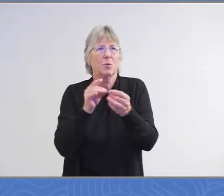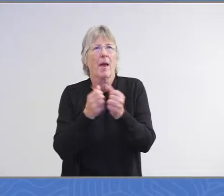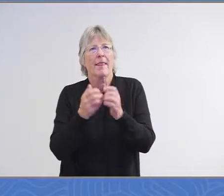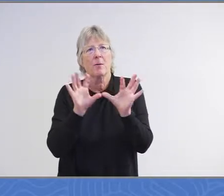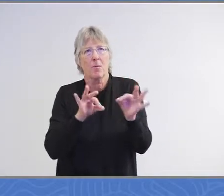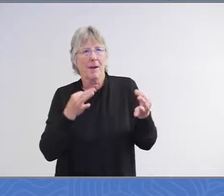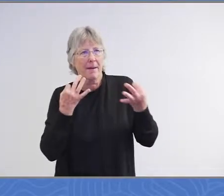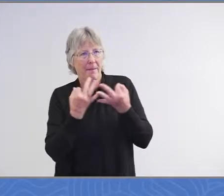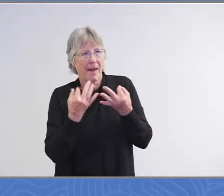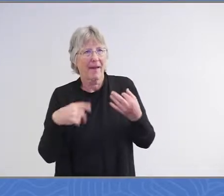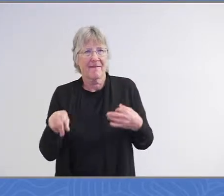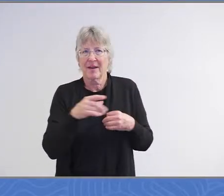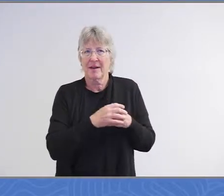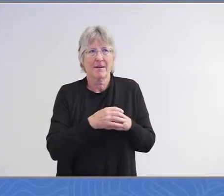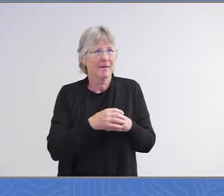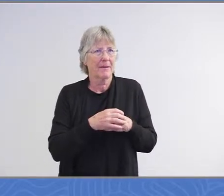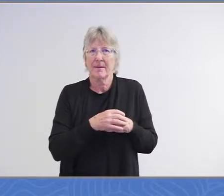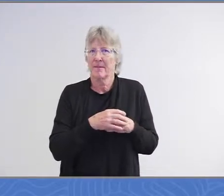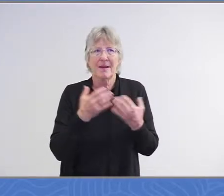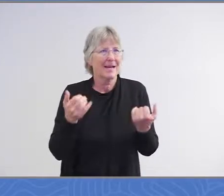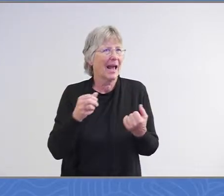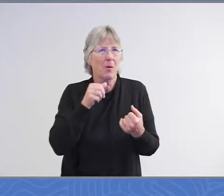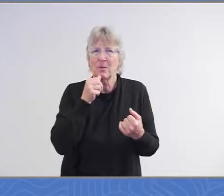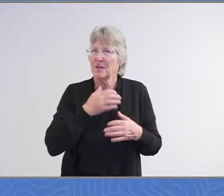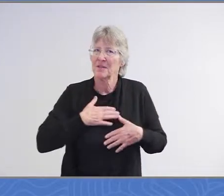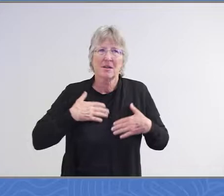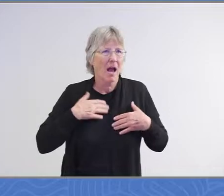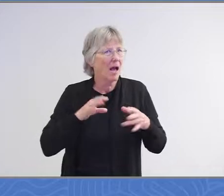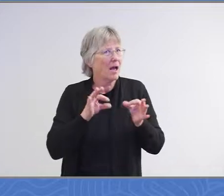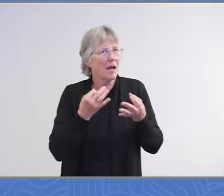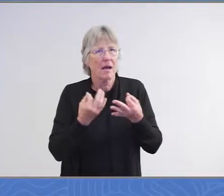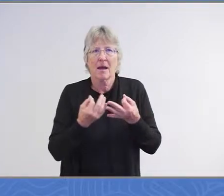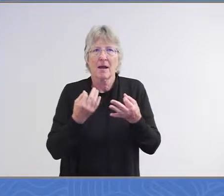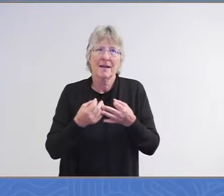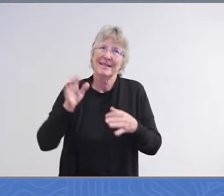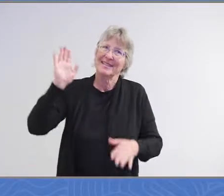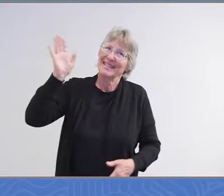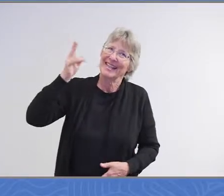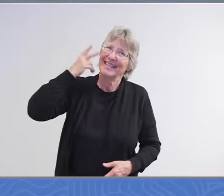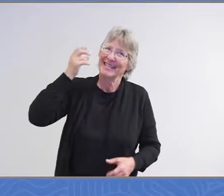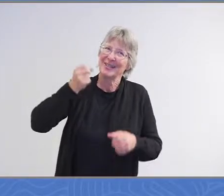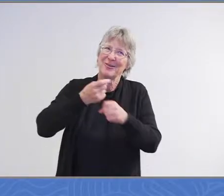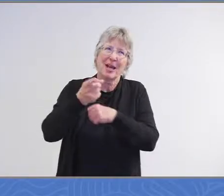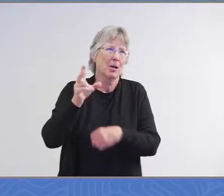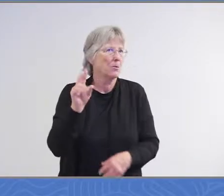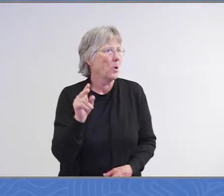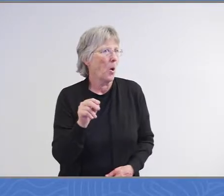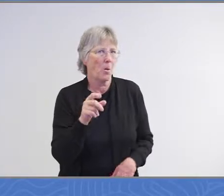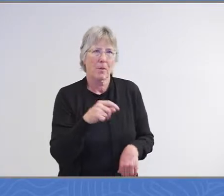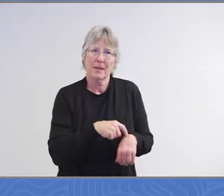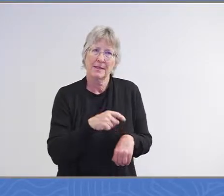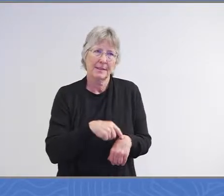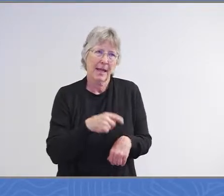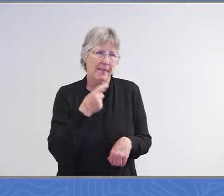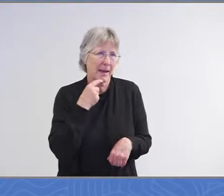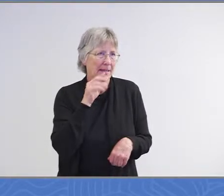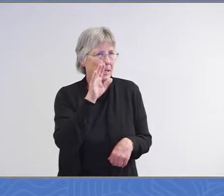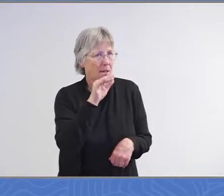This visit was not to enjoy family and say, "See you next year." This visit was to say goodbye forever.